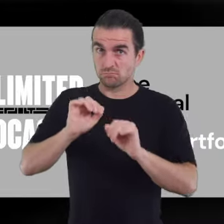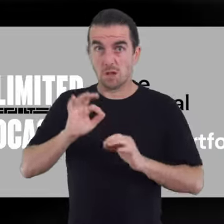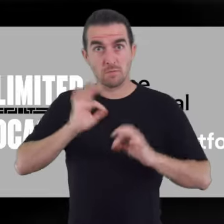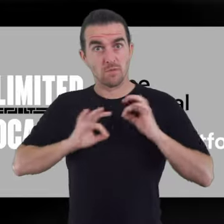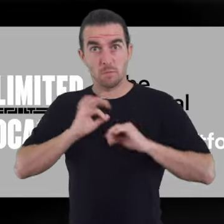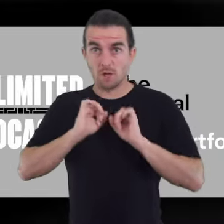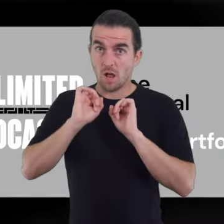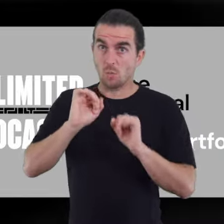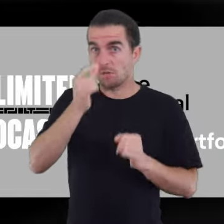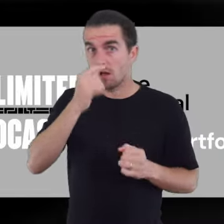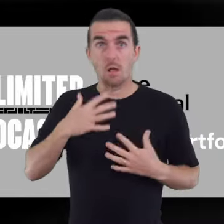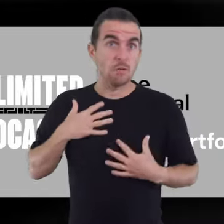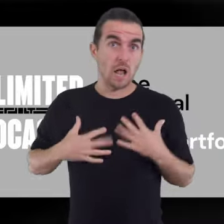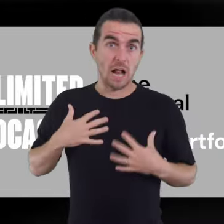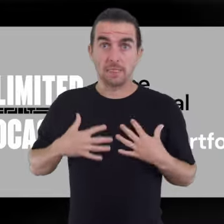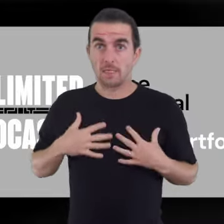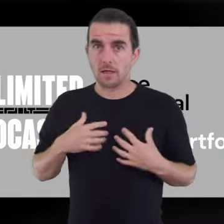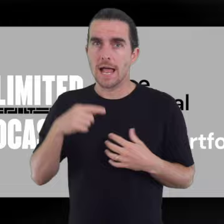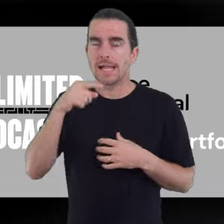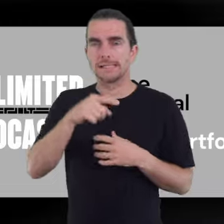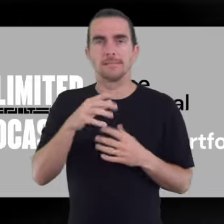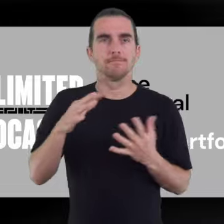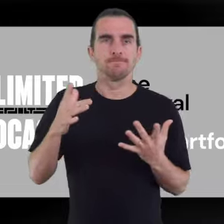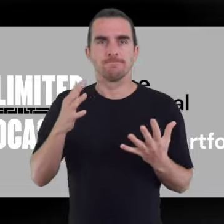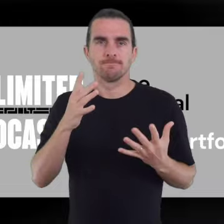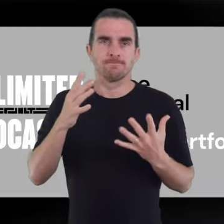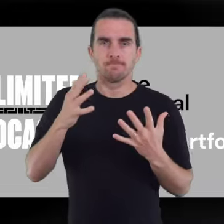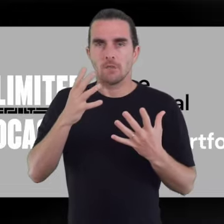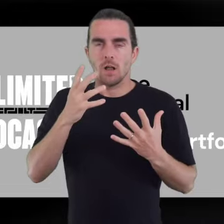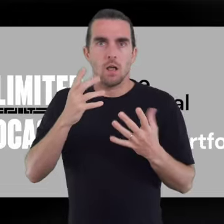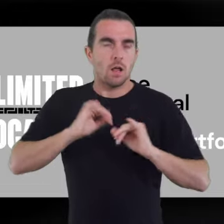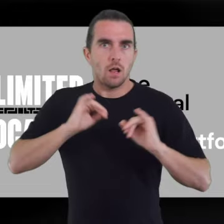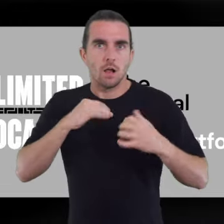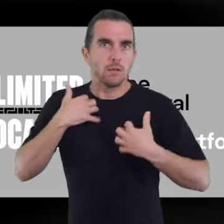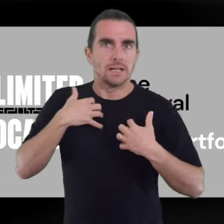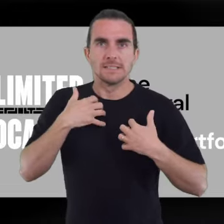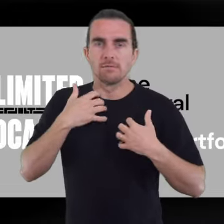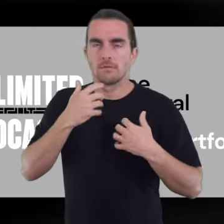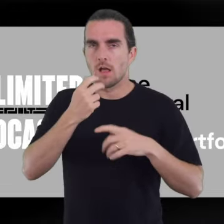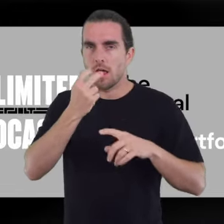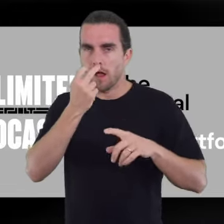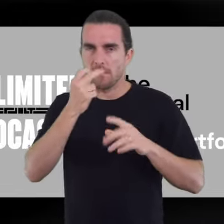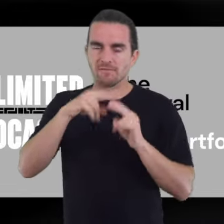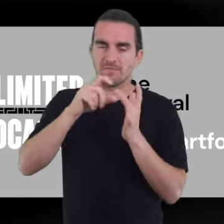that you can do at home in your own time, in your own bath. It's kind of a speculative fiction.